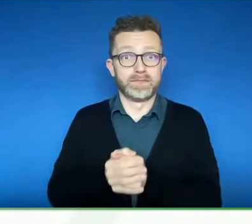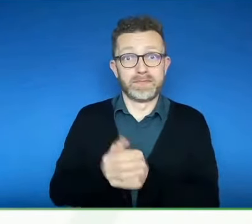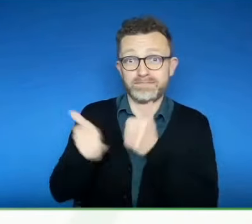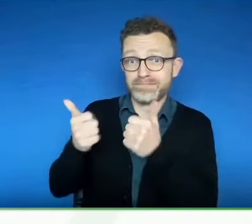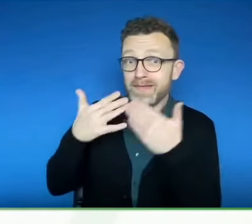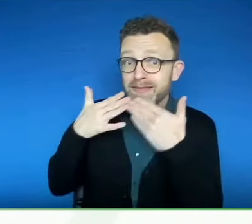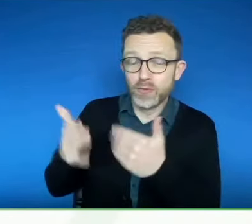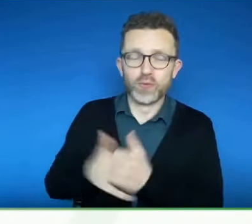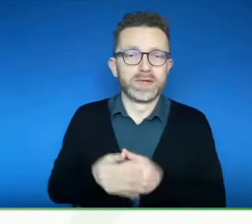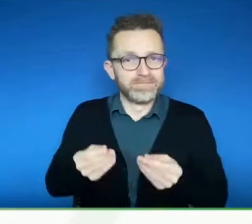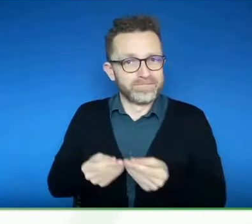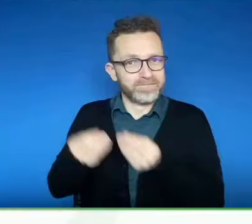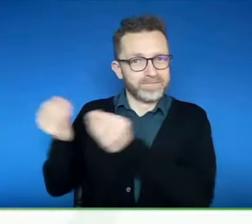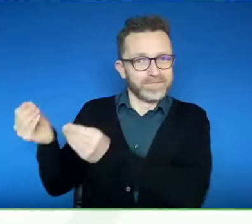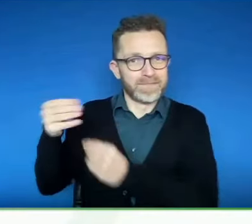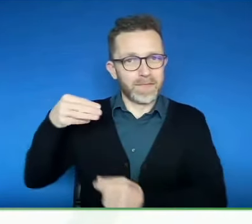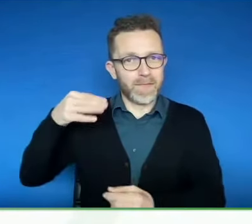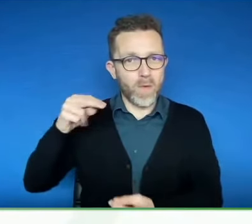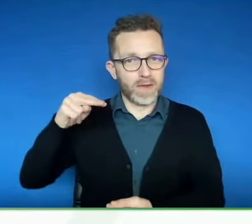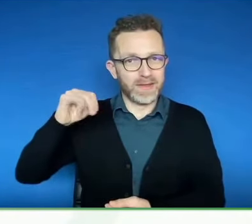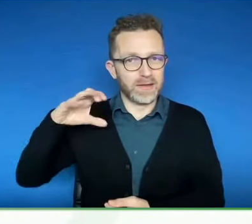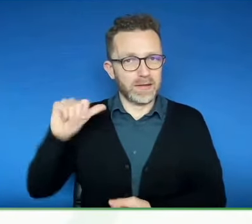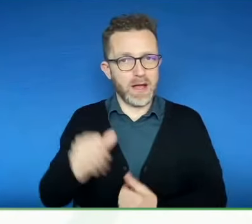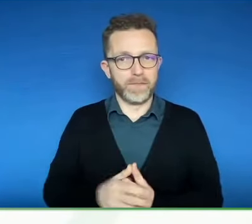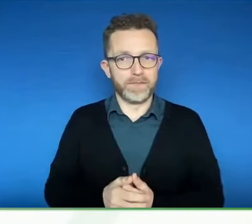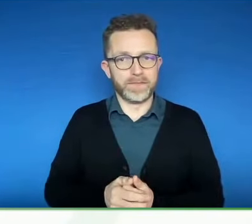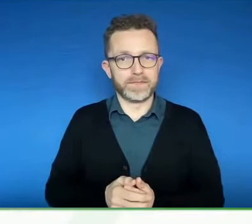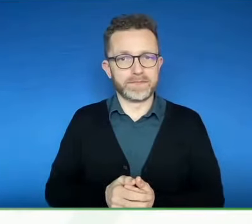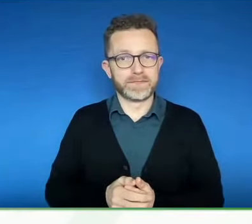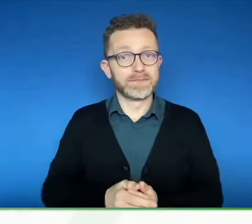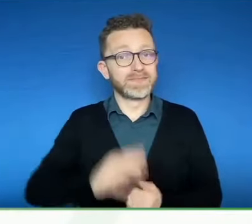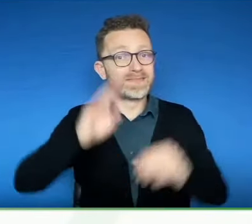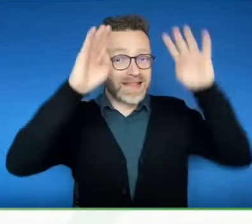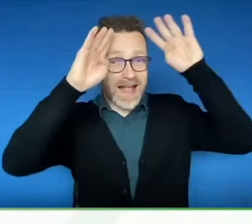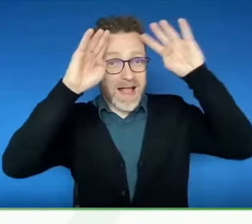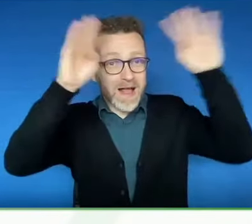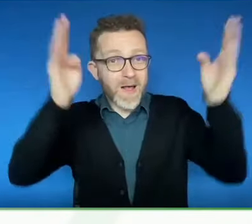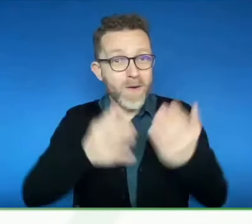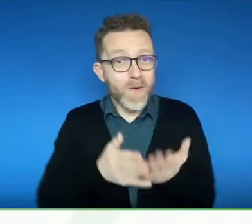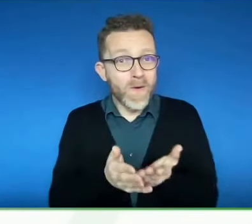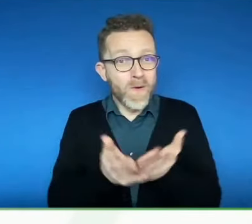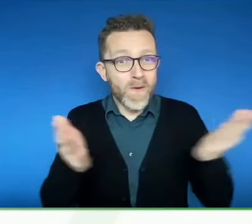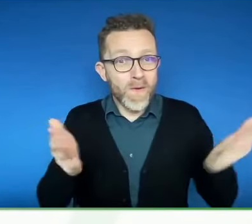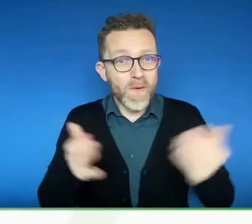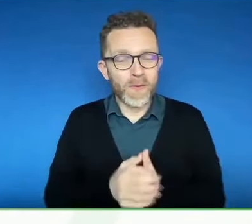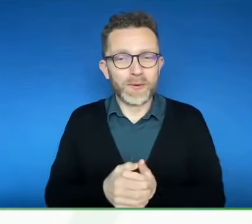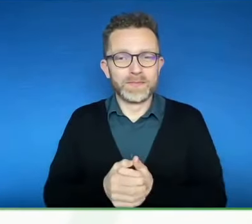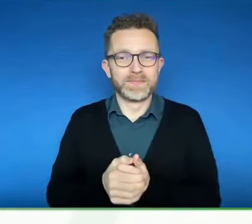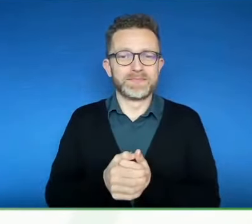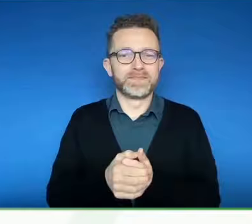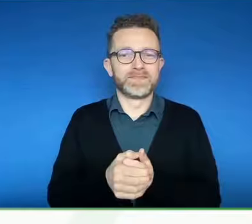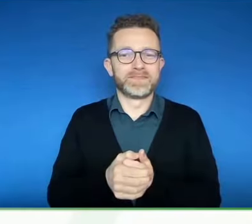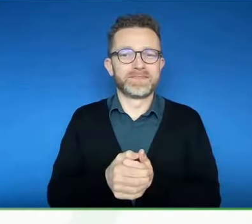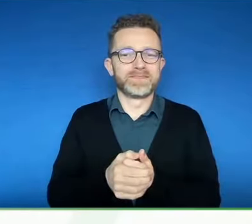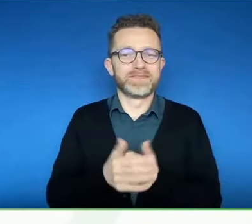Thank you very much for the honour to be here, so I am white woman